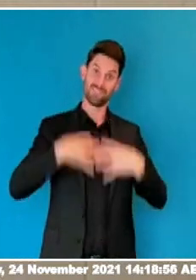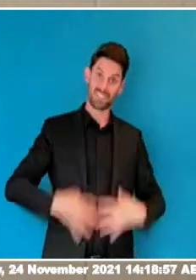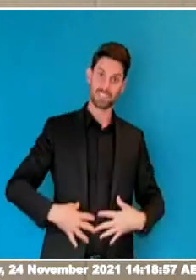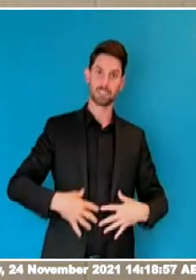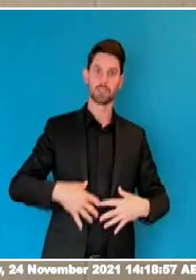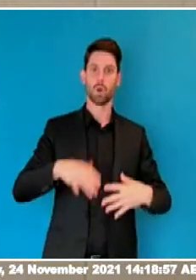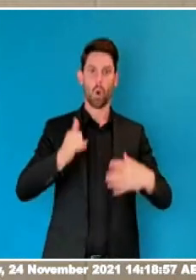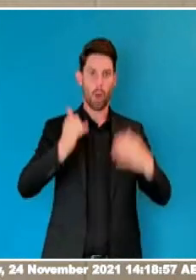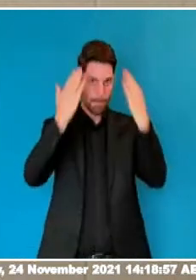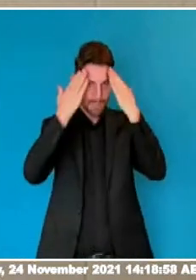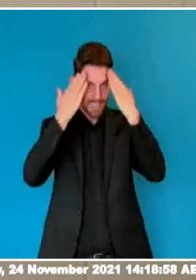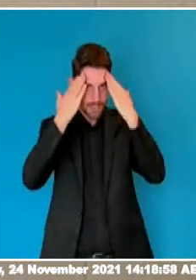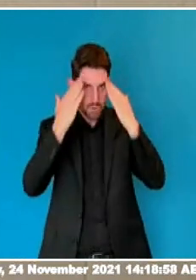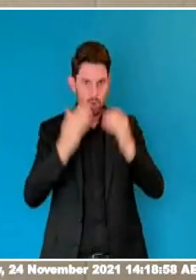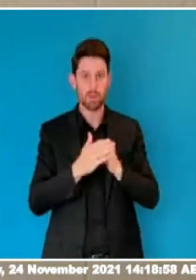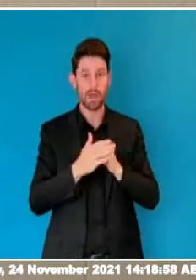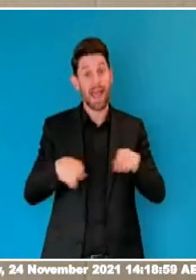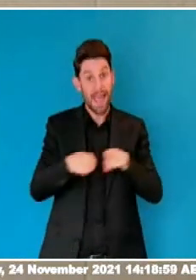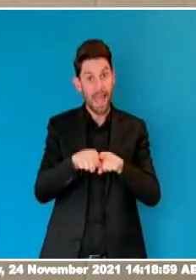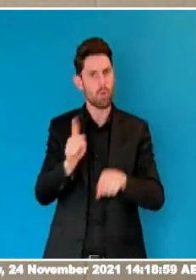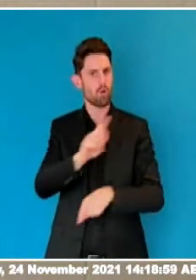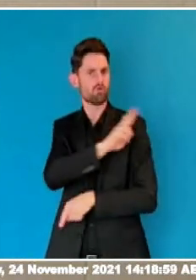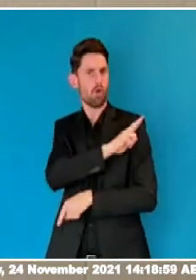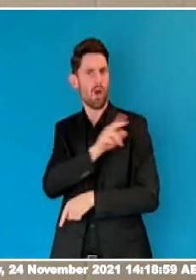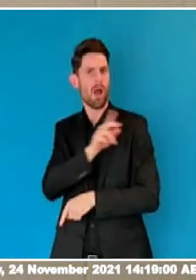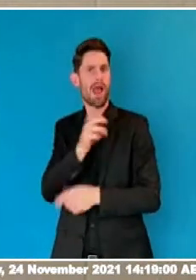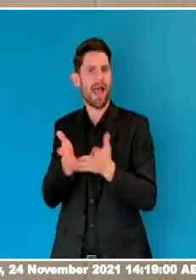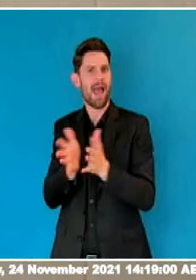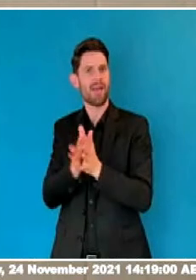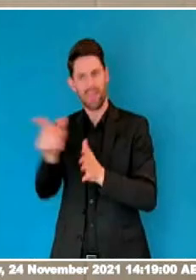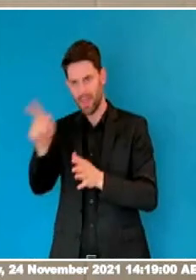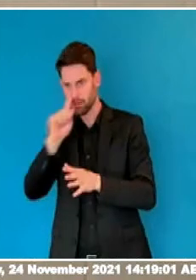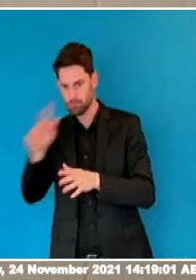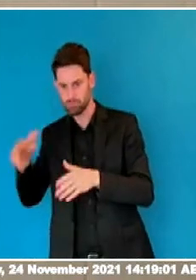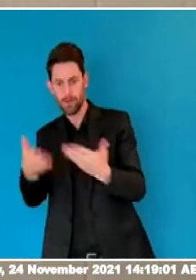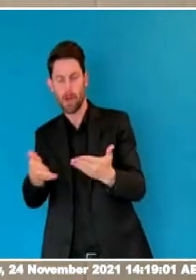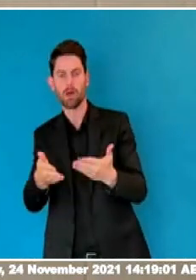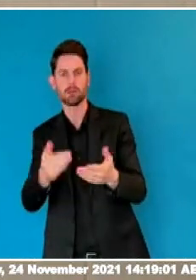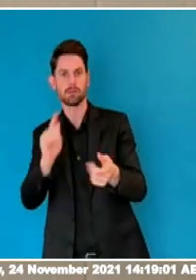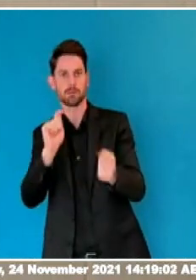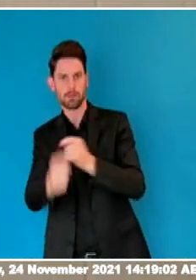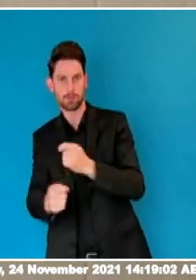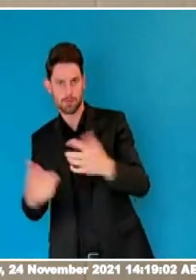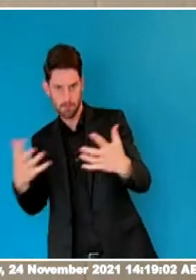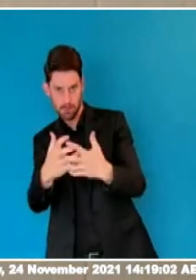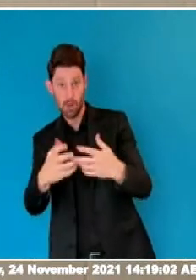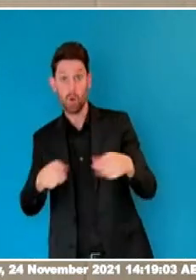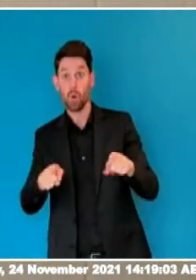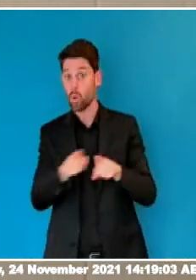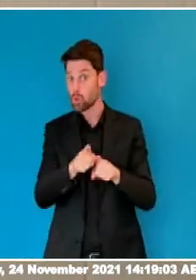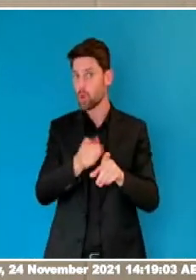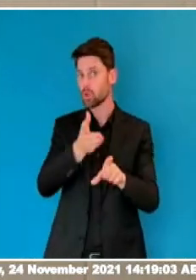they can play to provide work accommodation. And thirdly, what it is that the psychosocial safety climate or the climate in